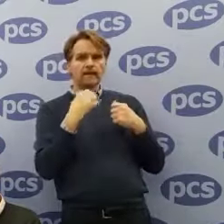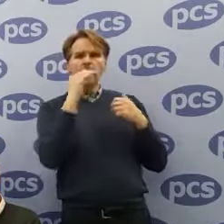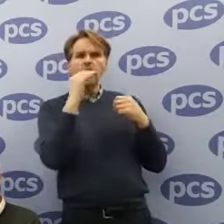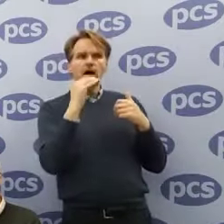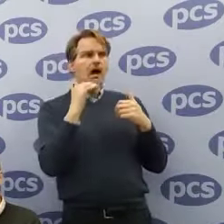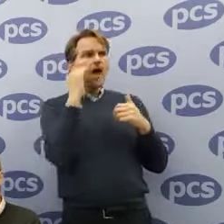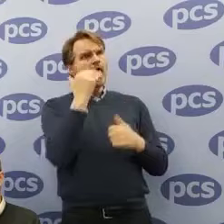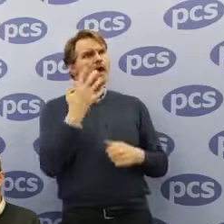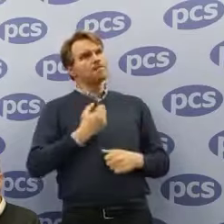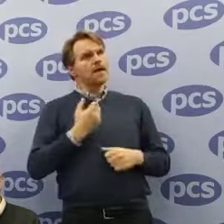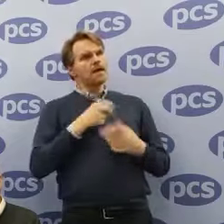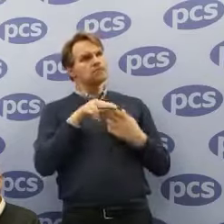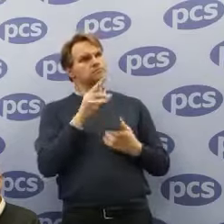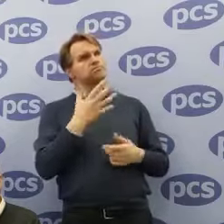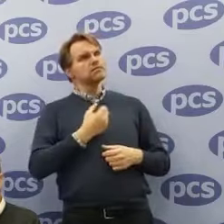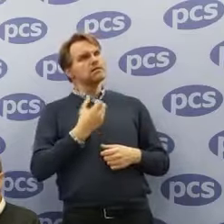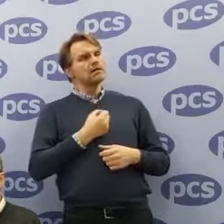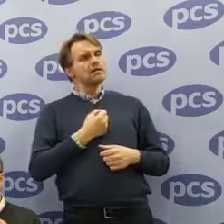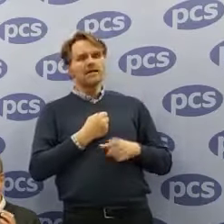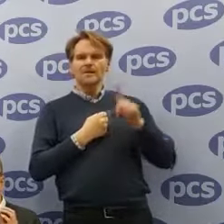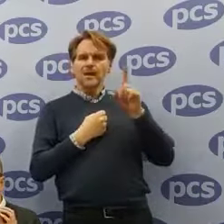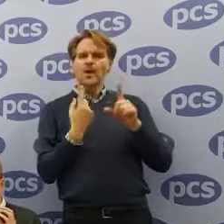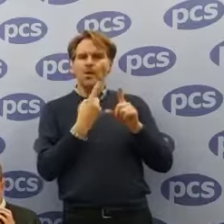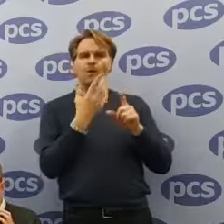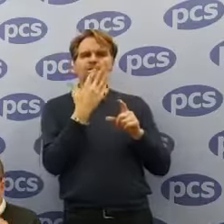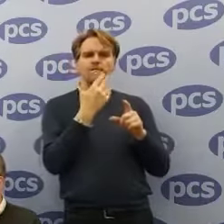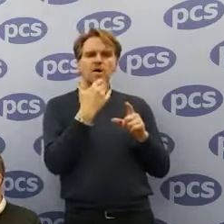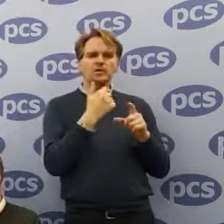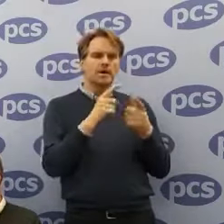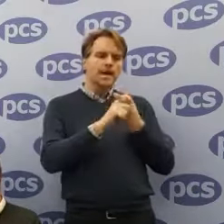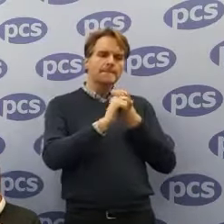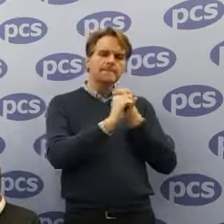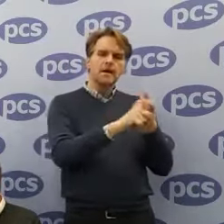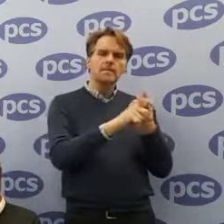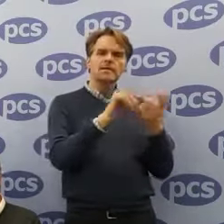secretaries and we're hoping that anger, with a new focus on listening to what